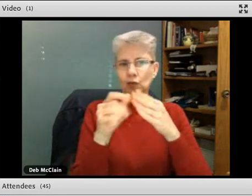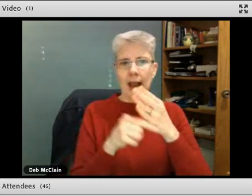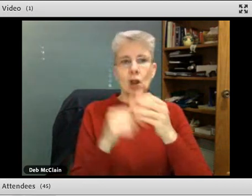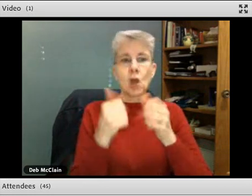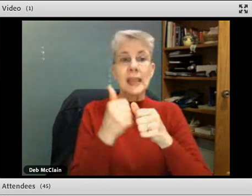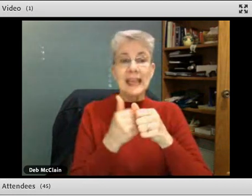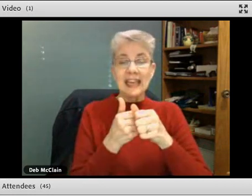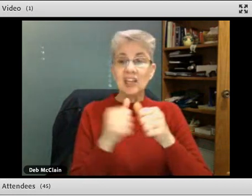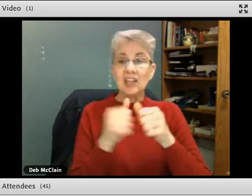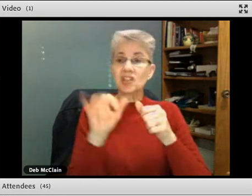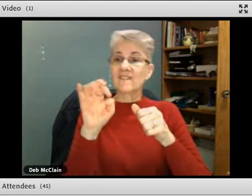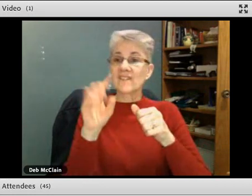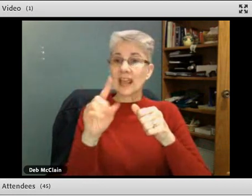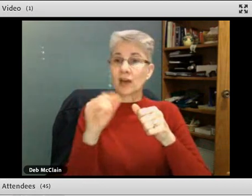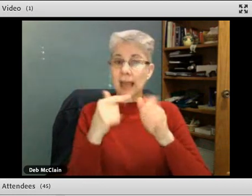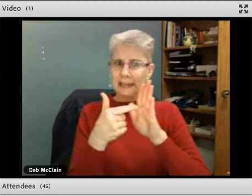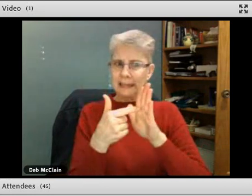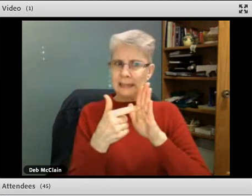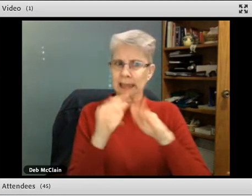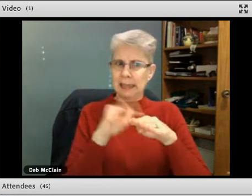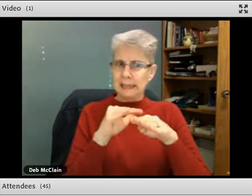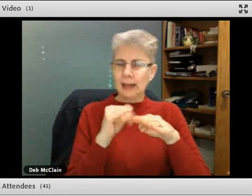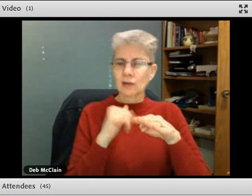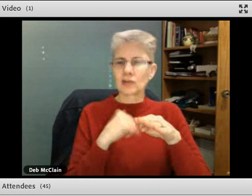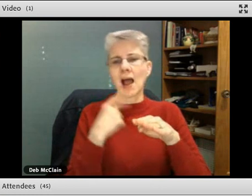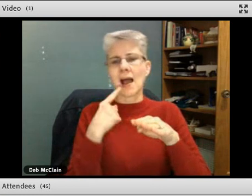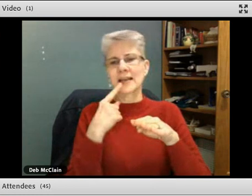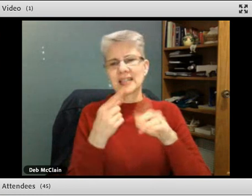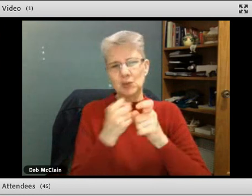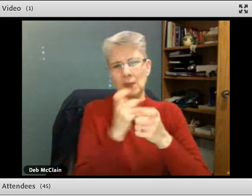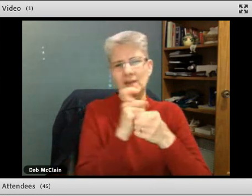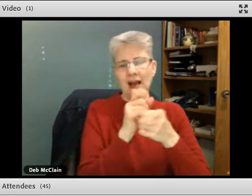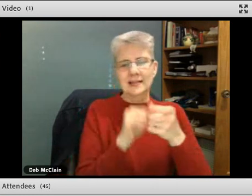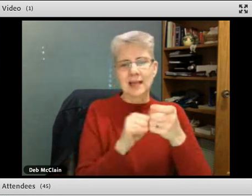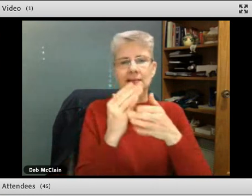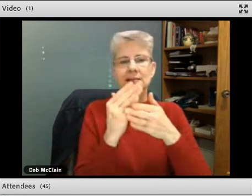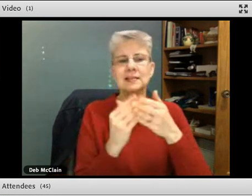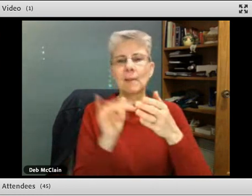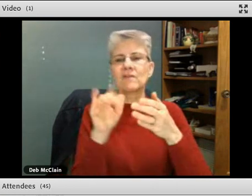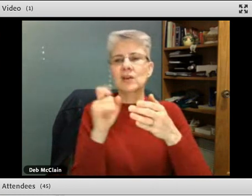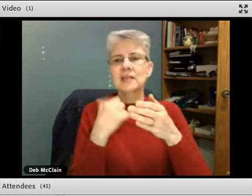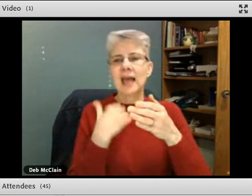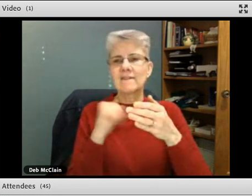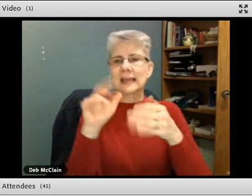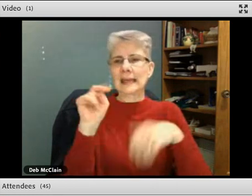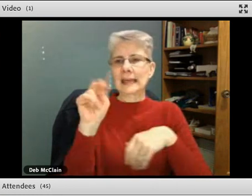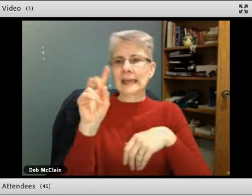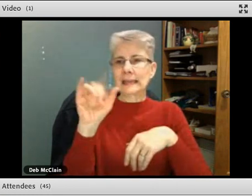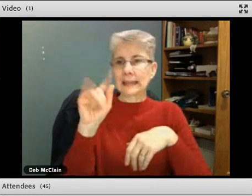Well, I should revise that. Some fields have indicators. There is space in each field for indicators,